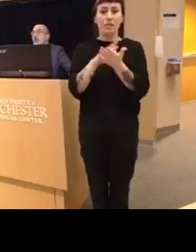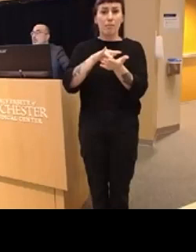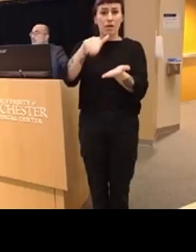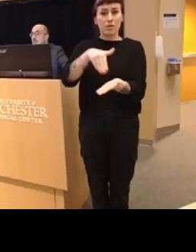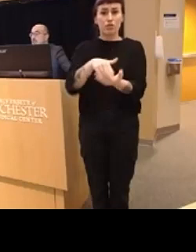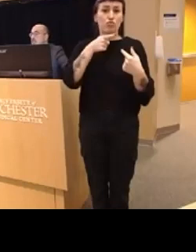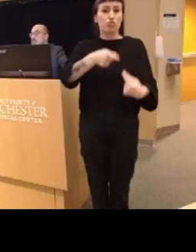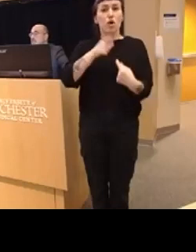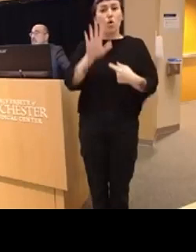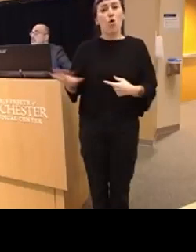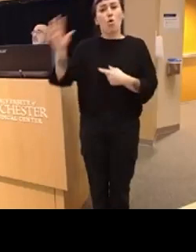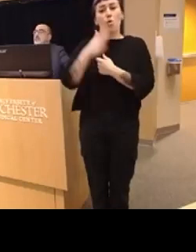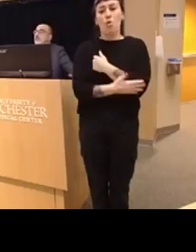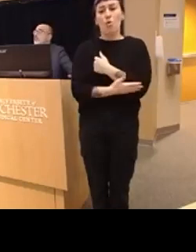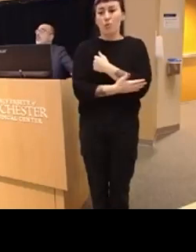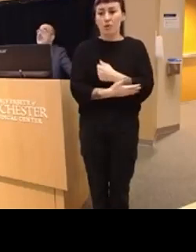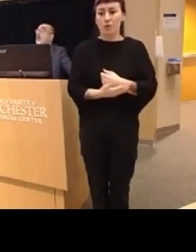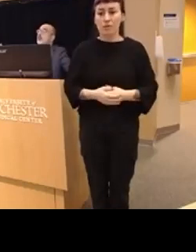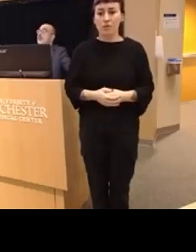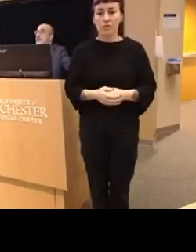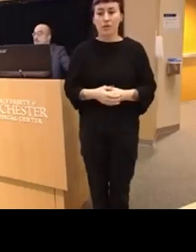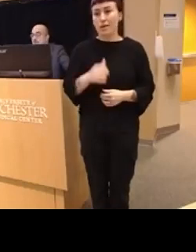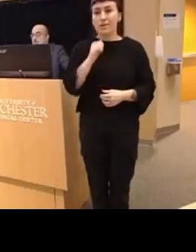this all over the country this isn't it isn't as if we've got it all figured out and we're